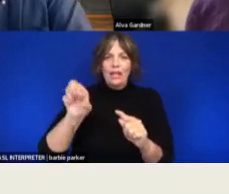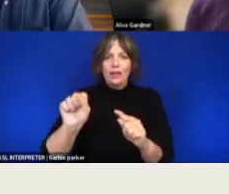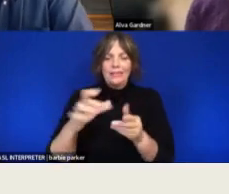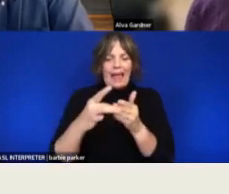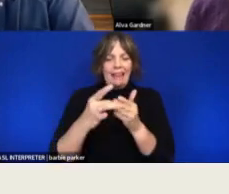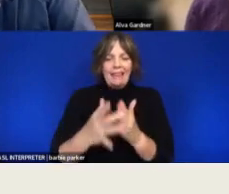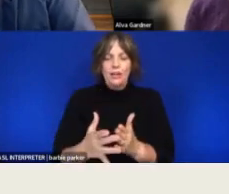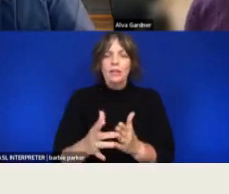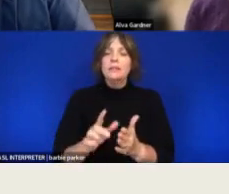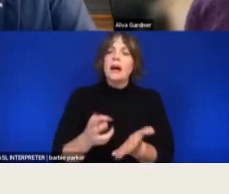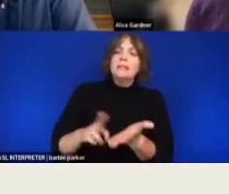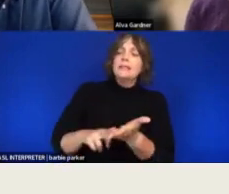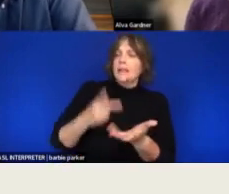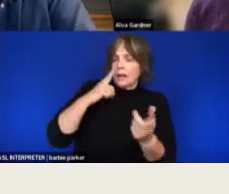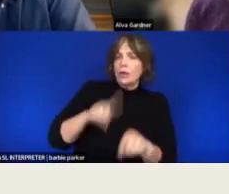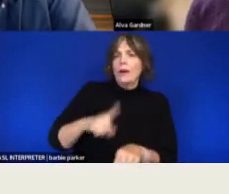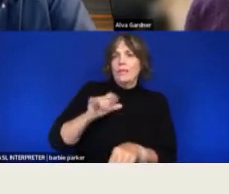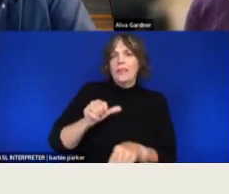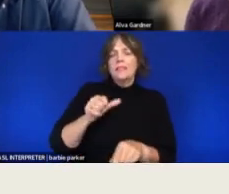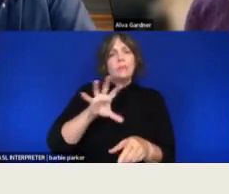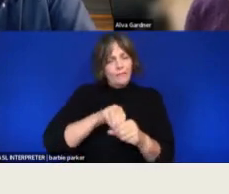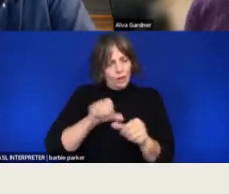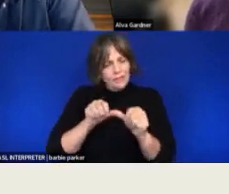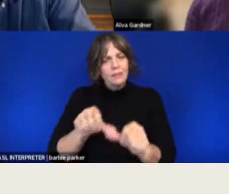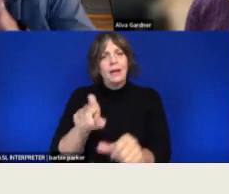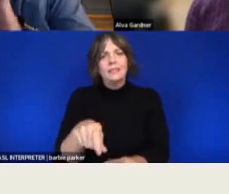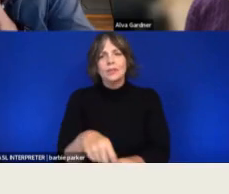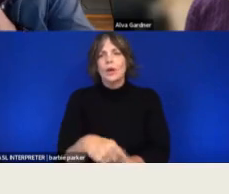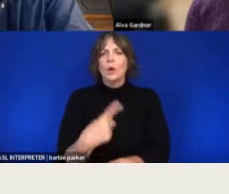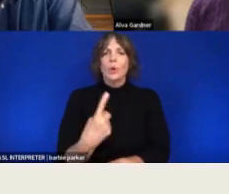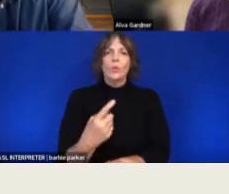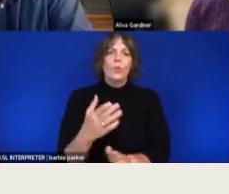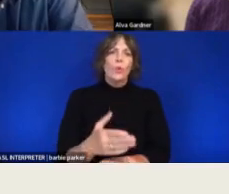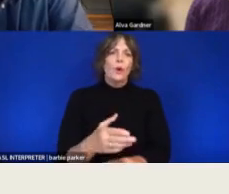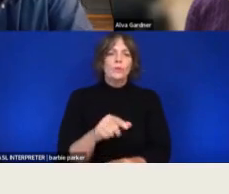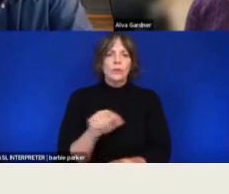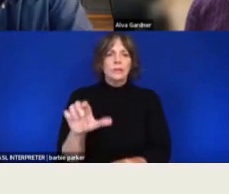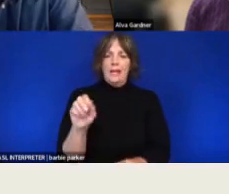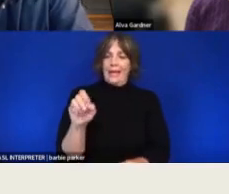gurus of change, Rosabeth Moss Kanter says that when we are in a change effort, the beginning